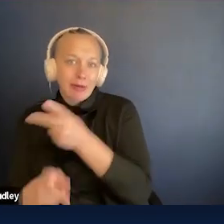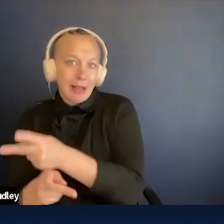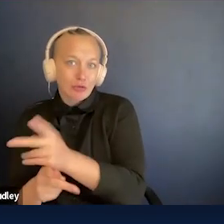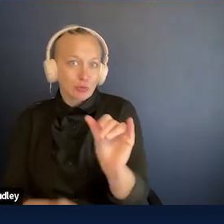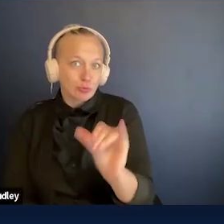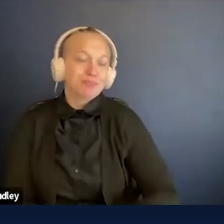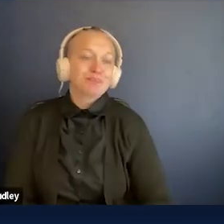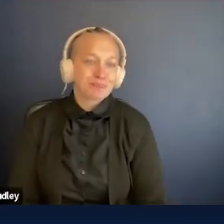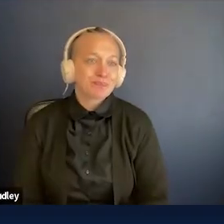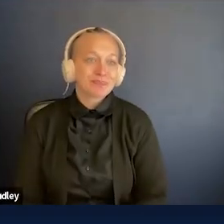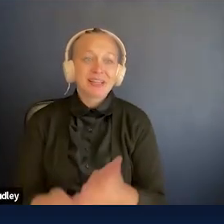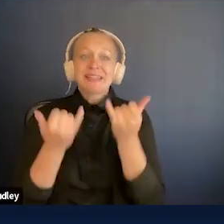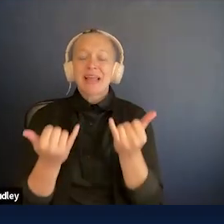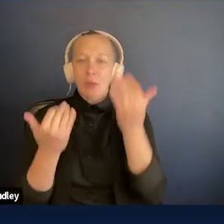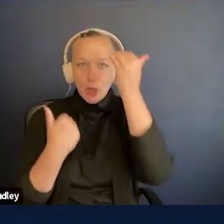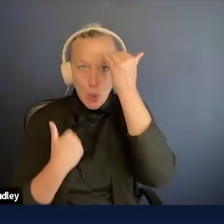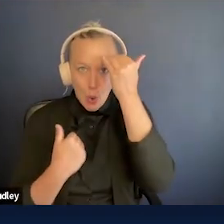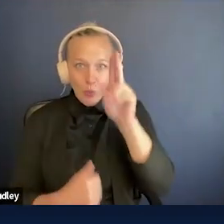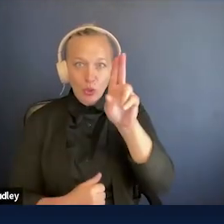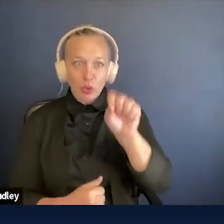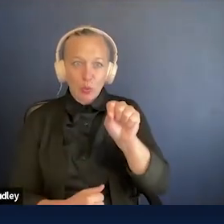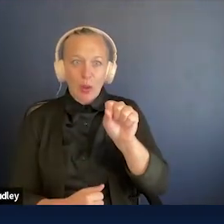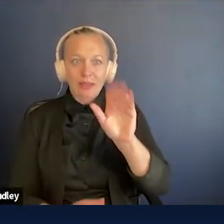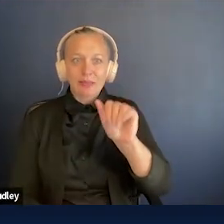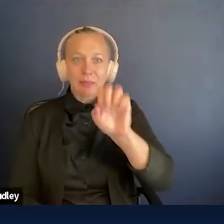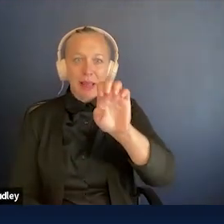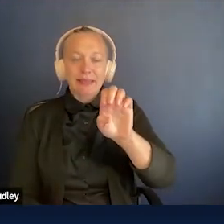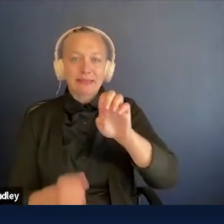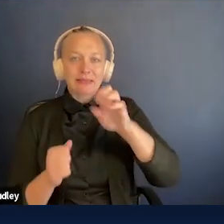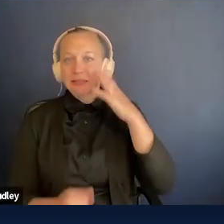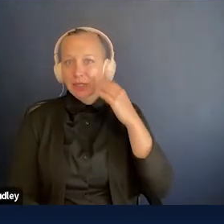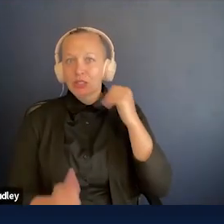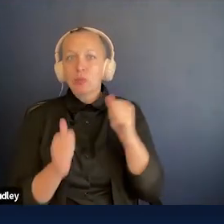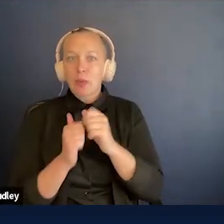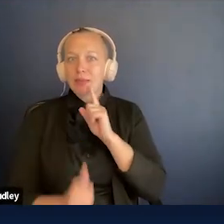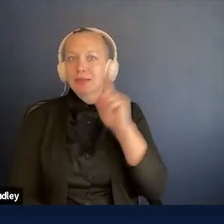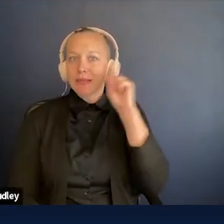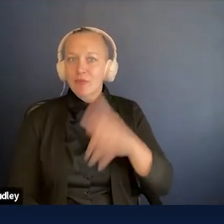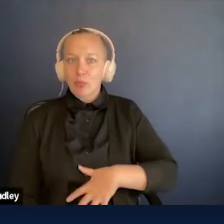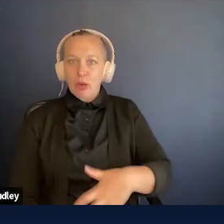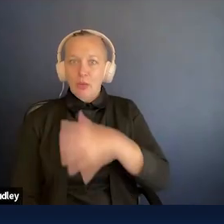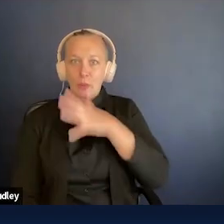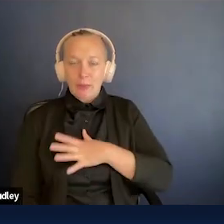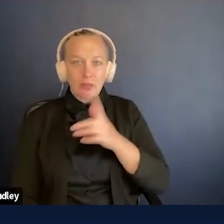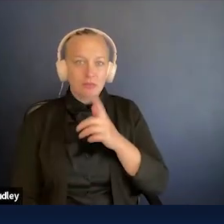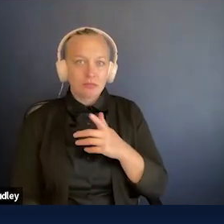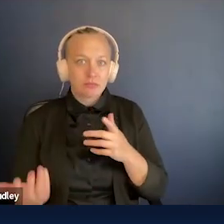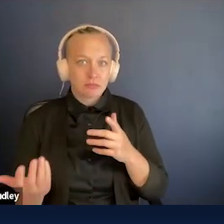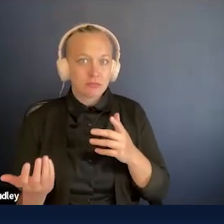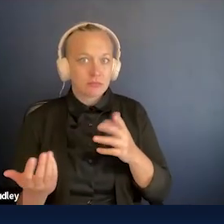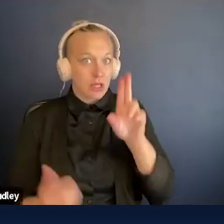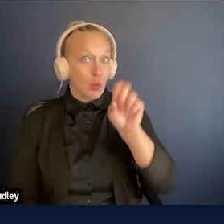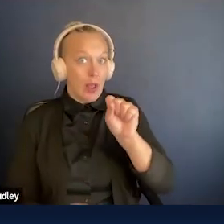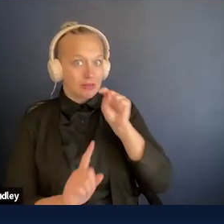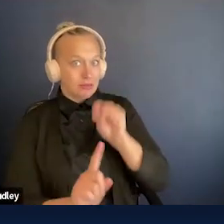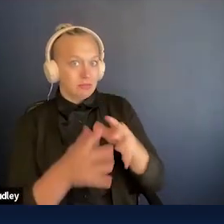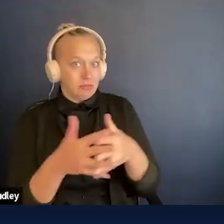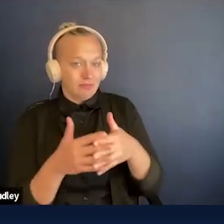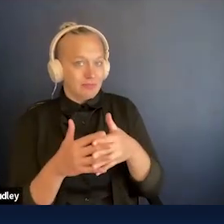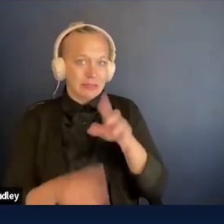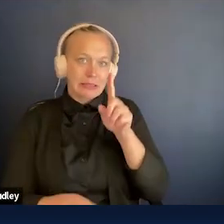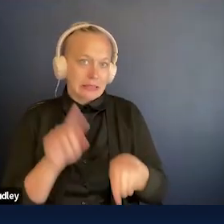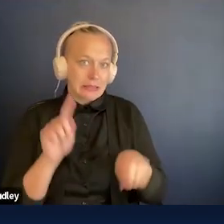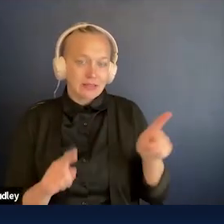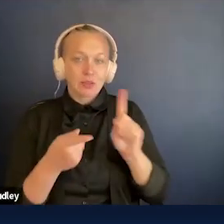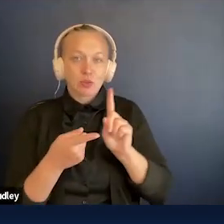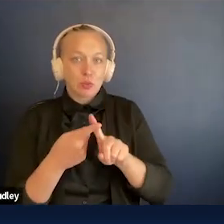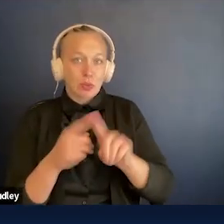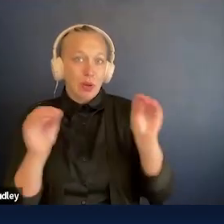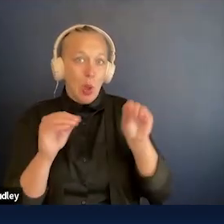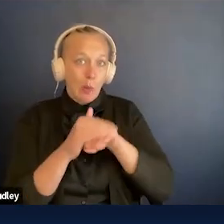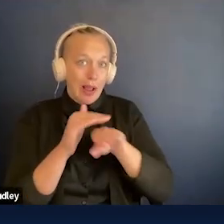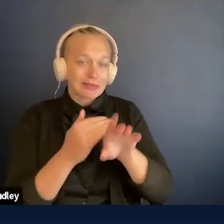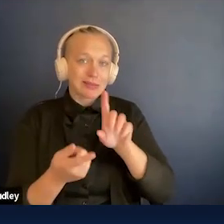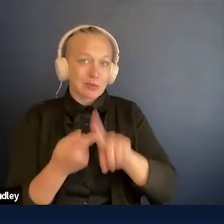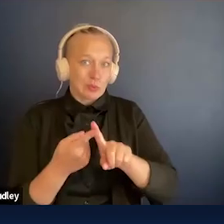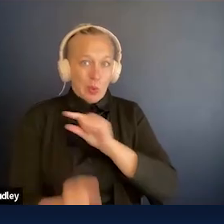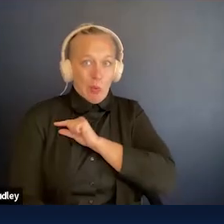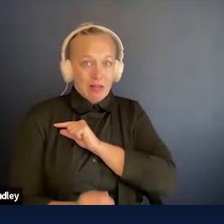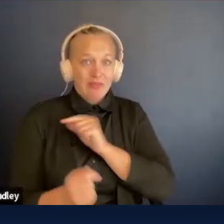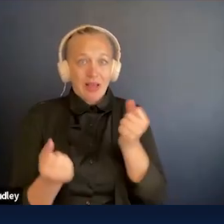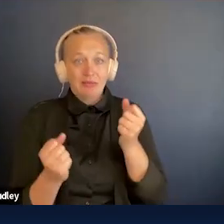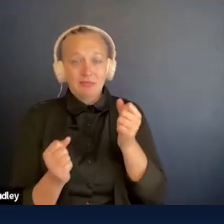So, what are the known U.S.-based deaf signing pregnant women, um, experiences overall in U… in U.S. Through Knowing Barriers, or… Uh, inconsistent access to a qualified ASL interpreters during prenatal and delivery care.